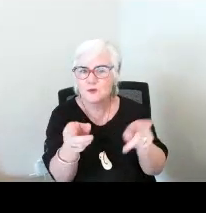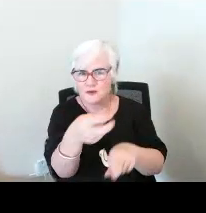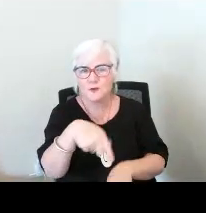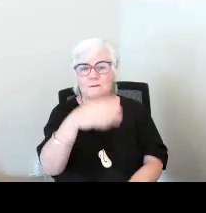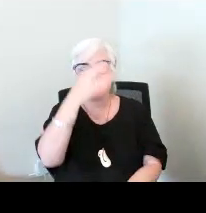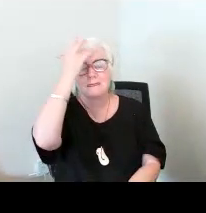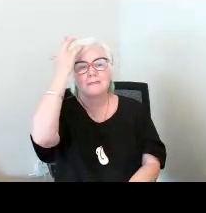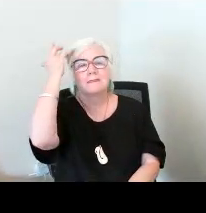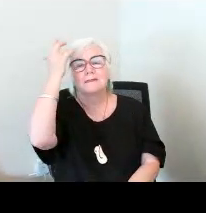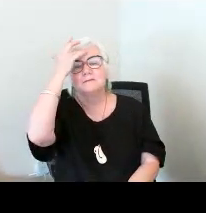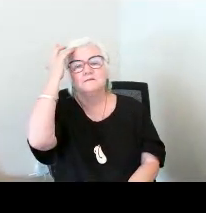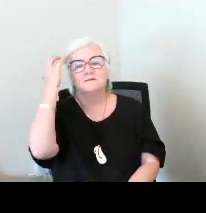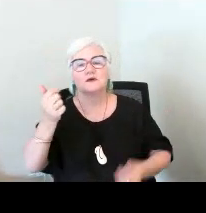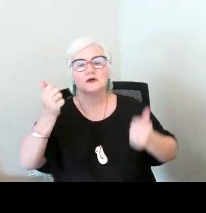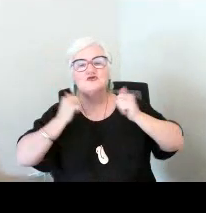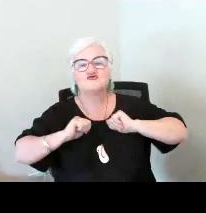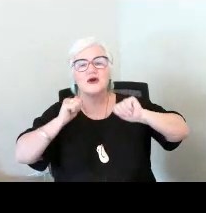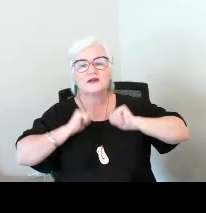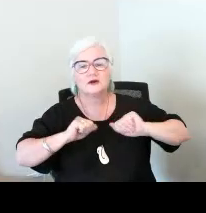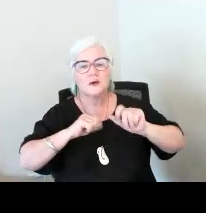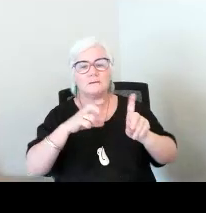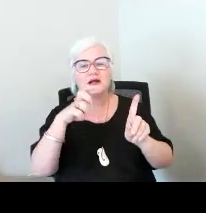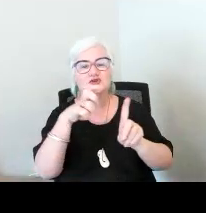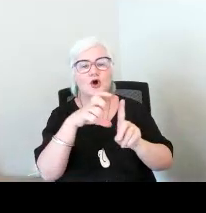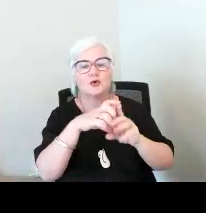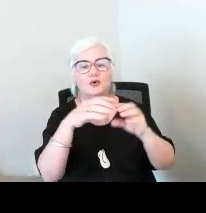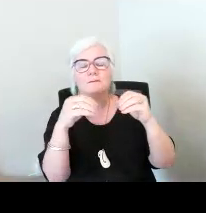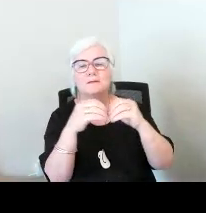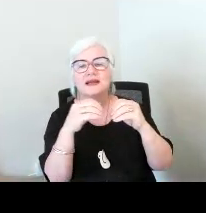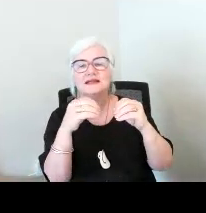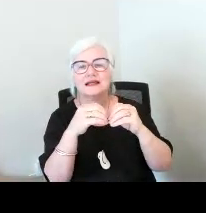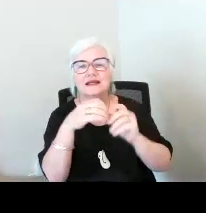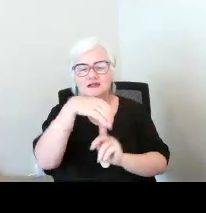We were trained by Donald Beasley Institute, and it was a great experience. Having people